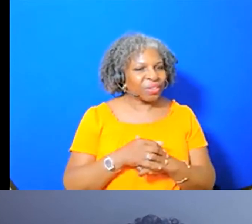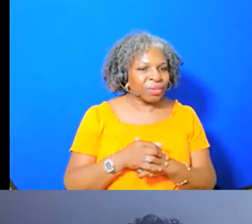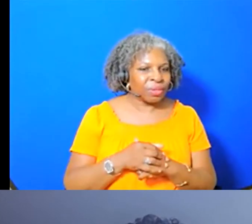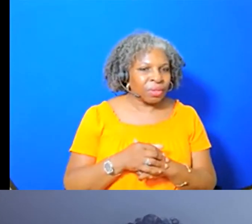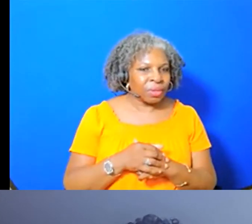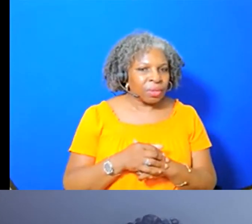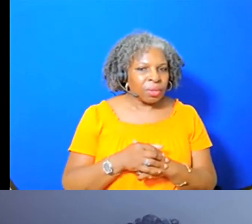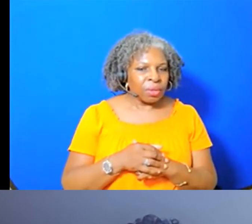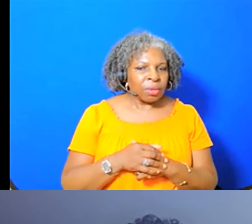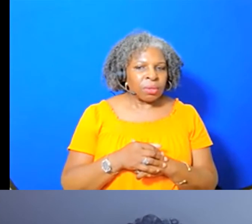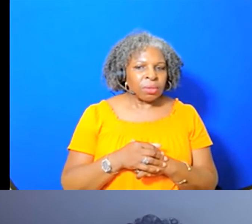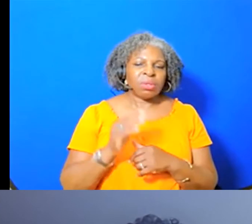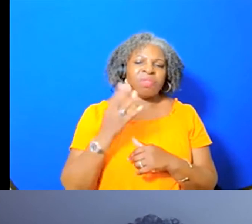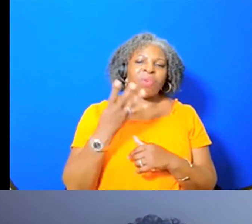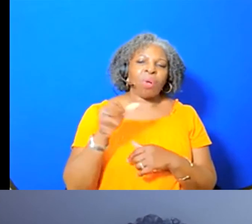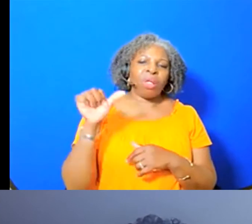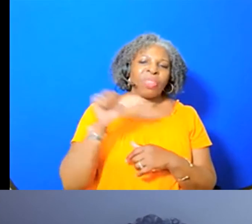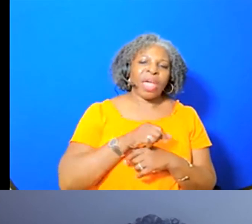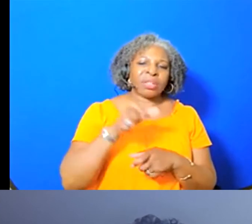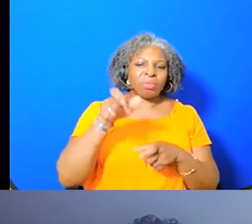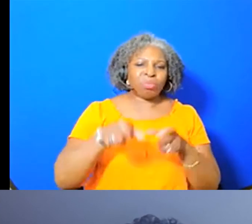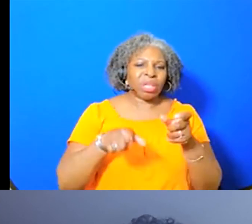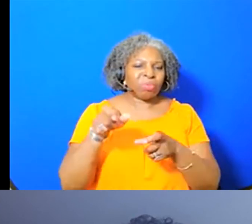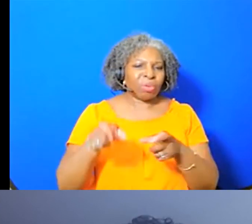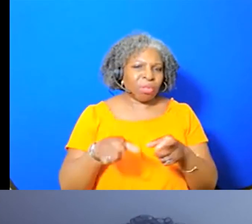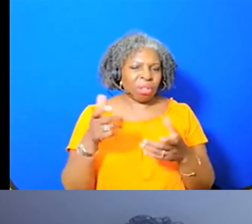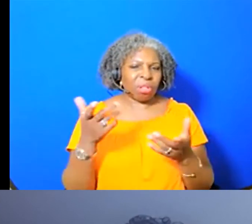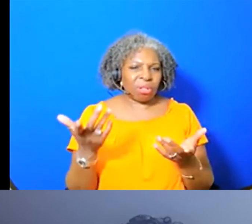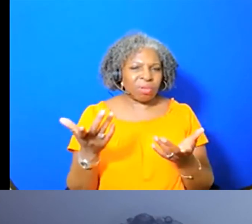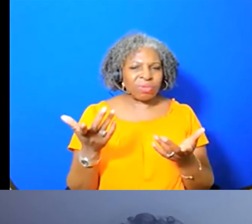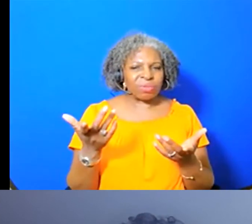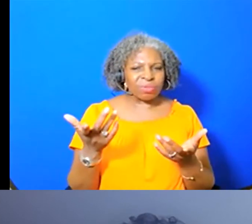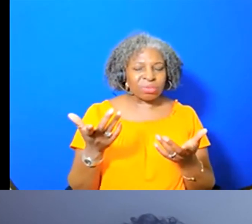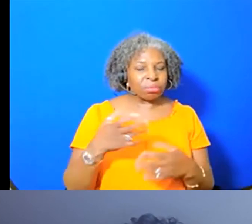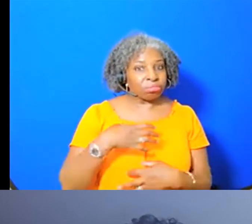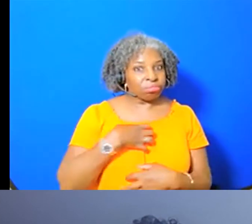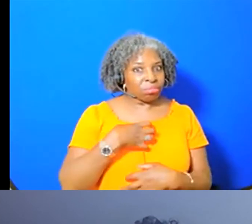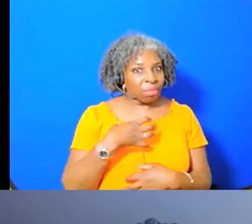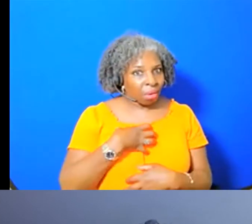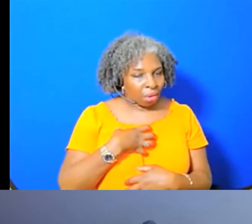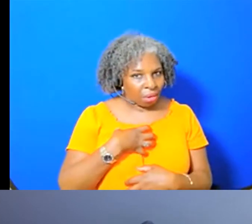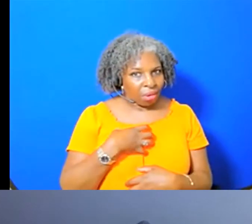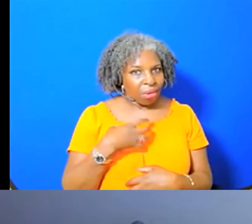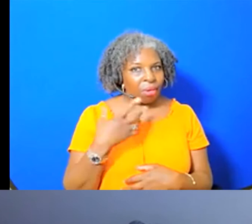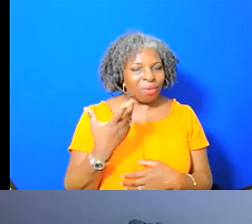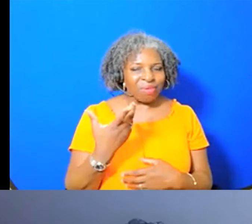so the 4000 people, was a surprise. But it came from a project we did in